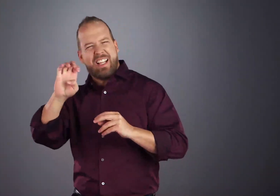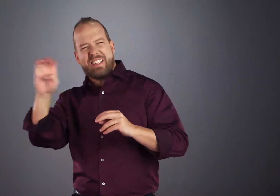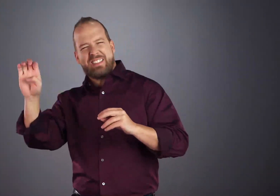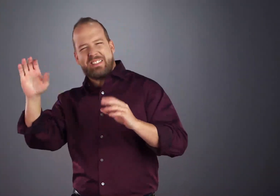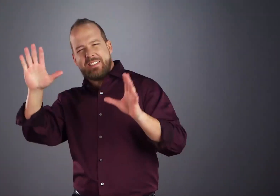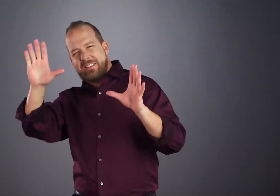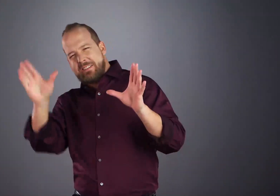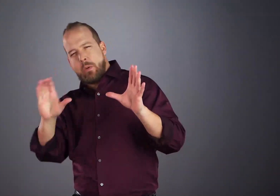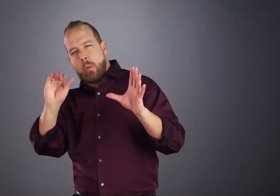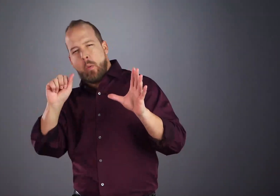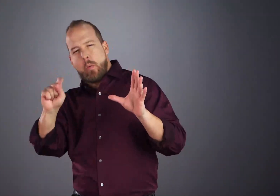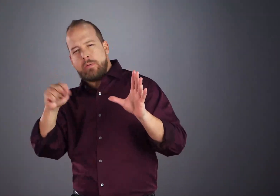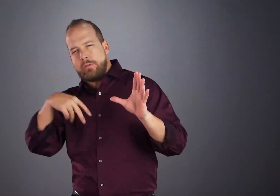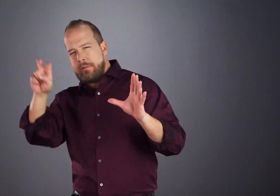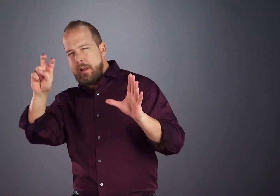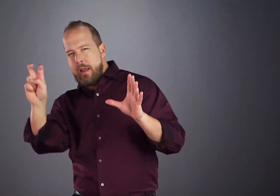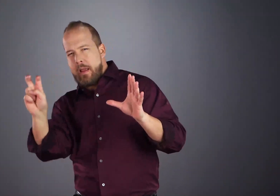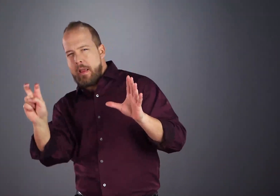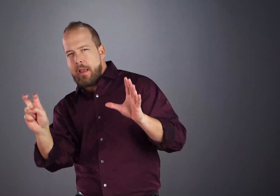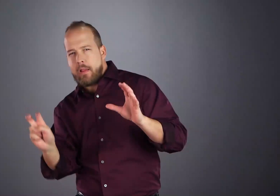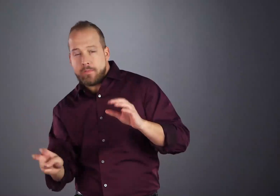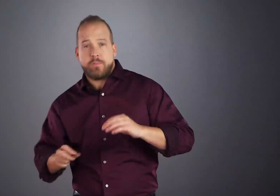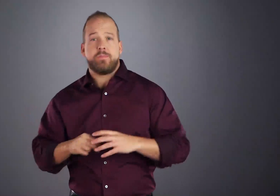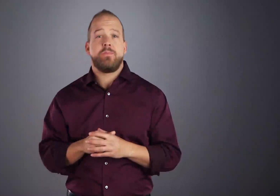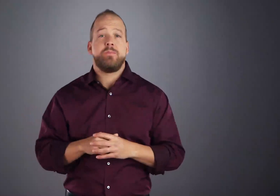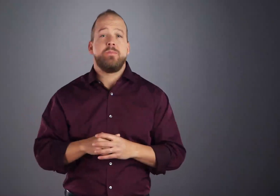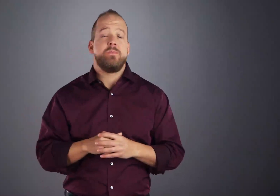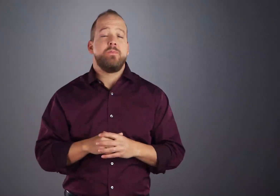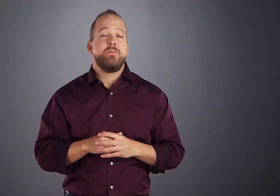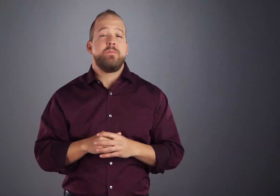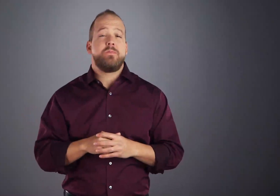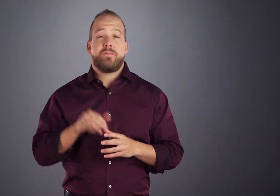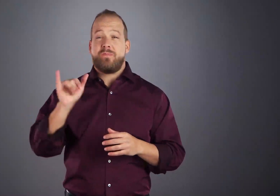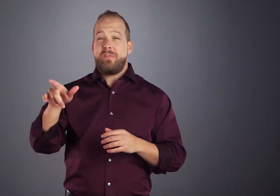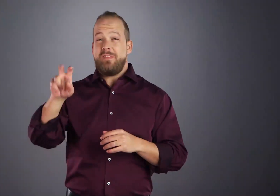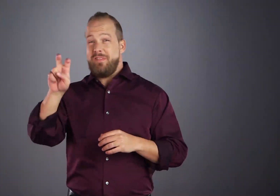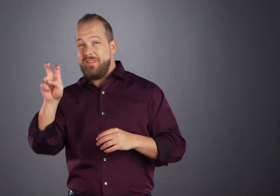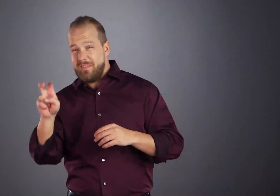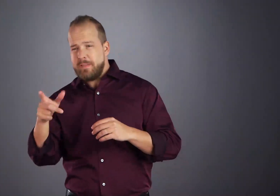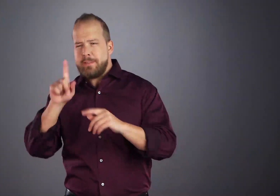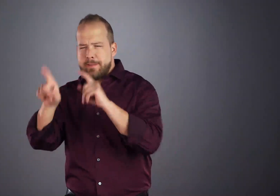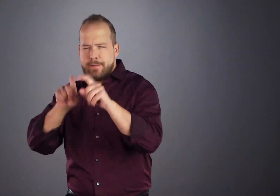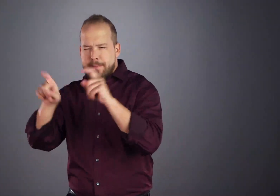We covered the whole eastern United States in a year. At the end of it,